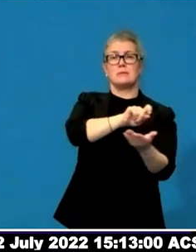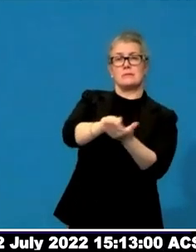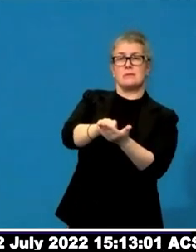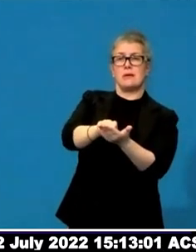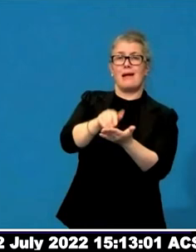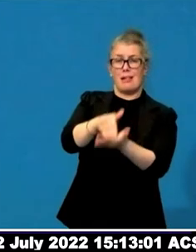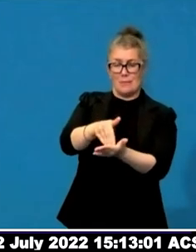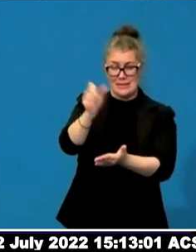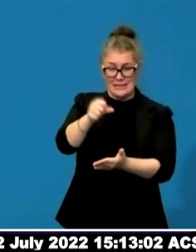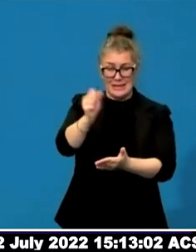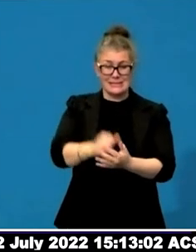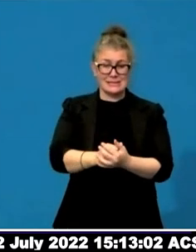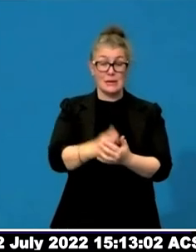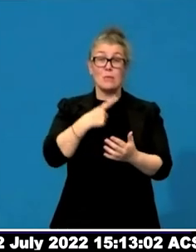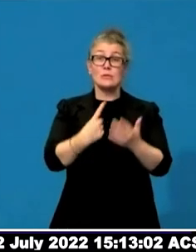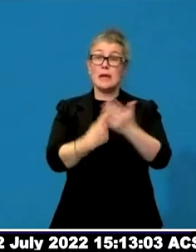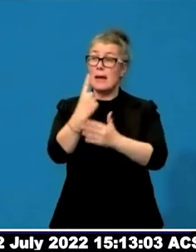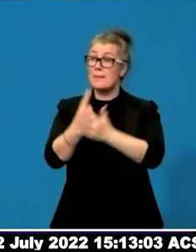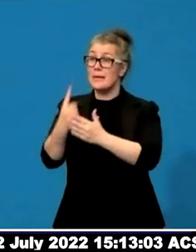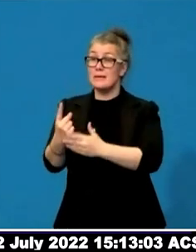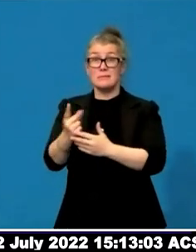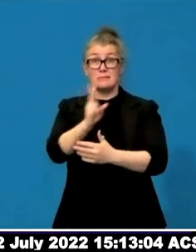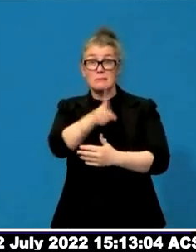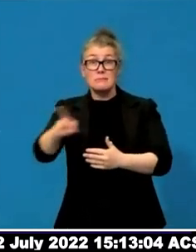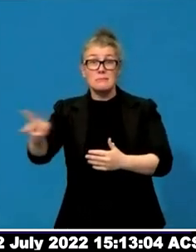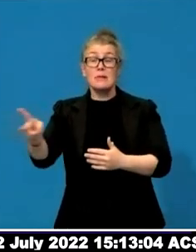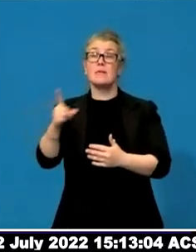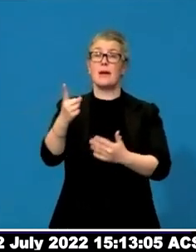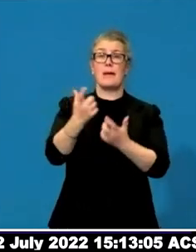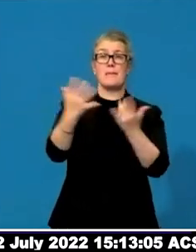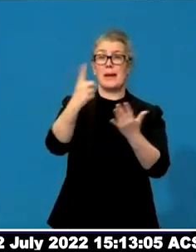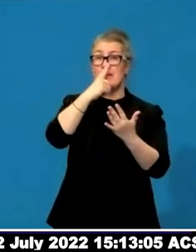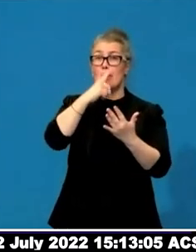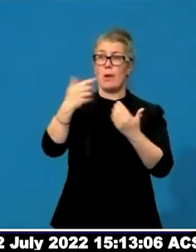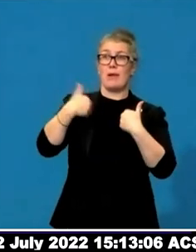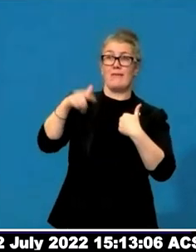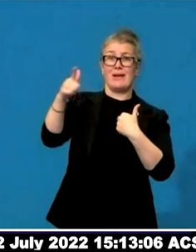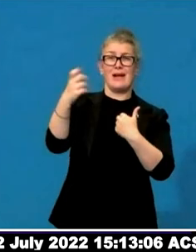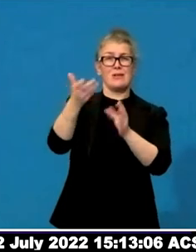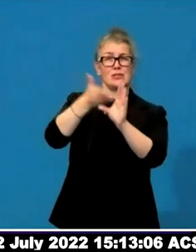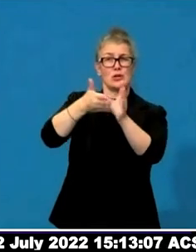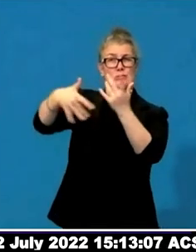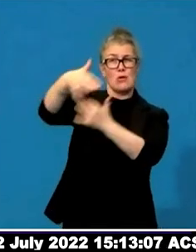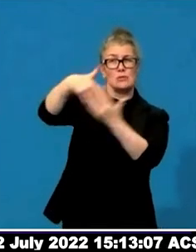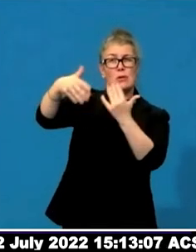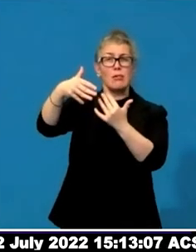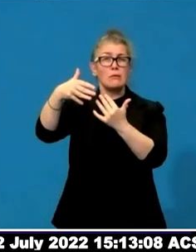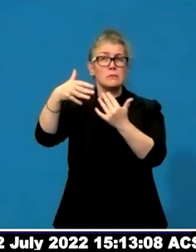but then we had a lot of clients with psycho-social disability up there, and they saw the benefits of those individuals coming and staying with us,